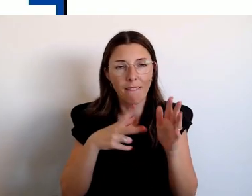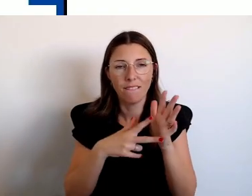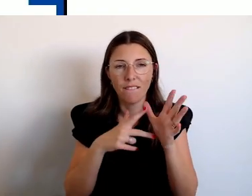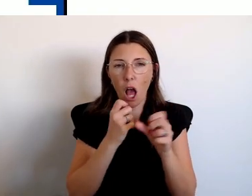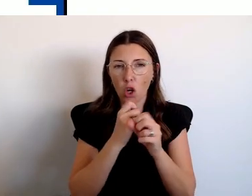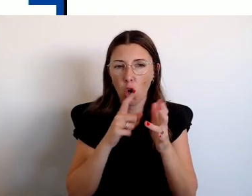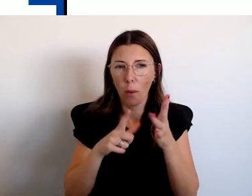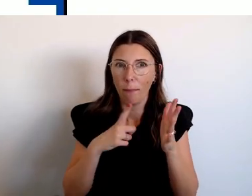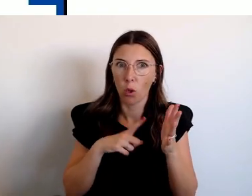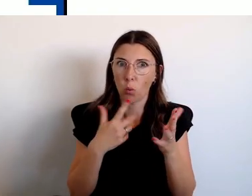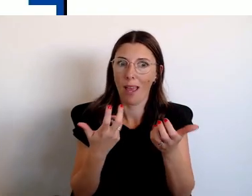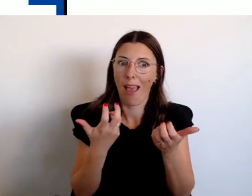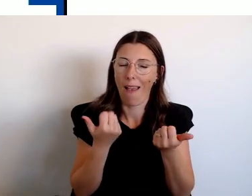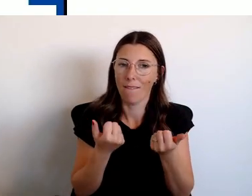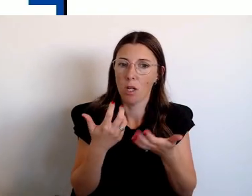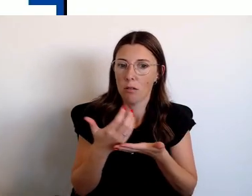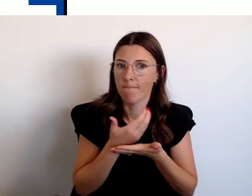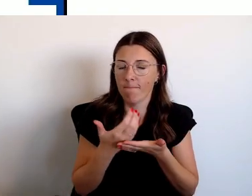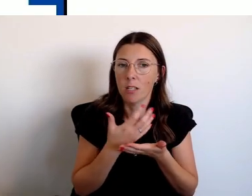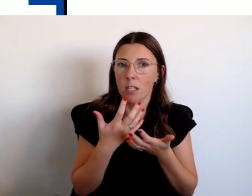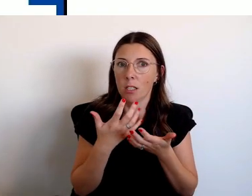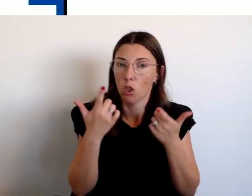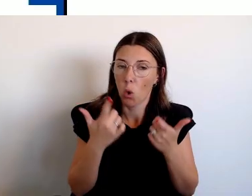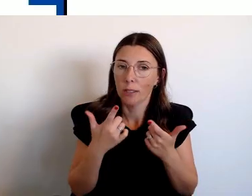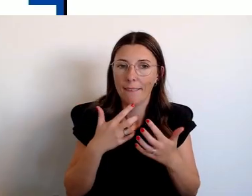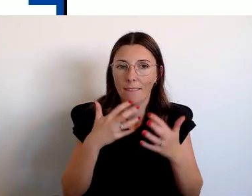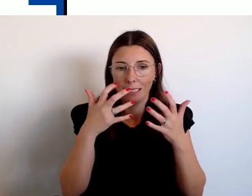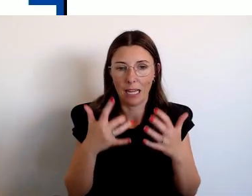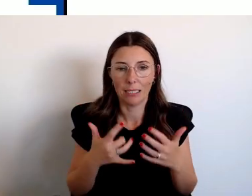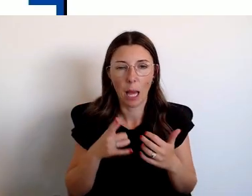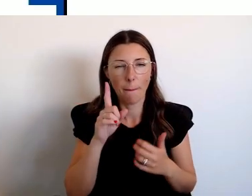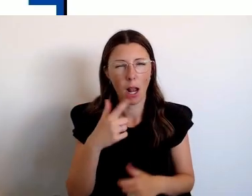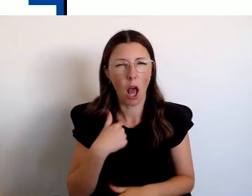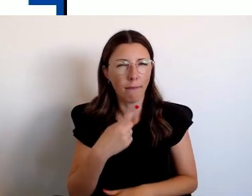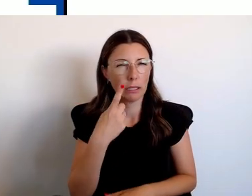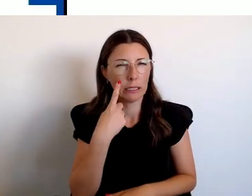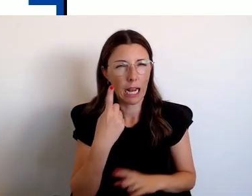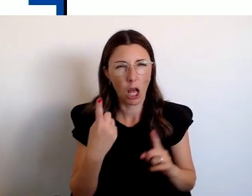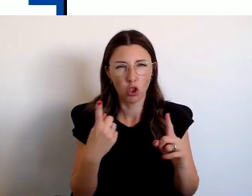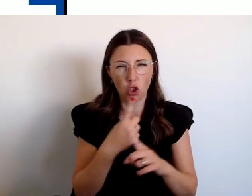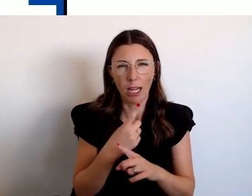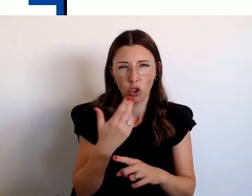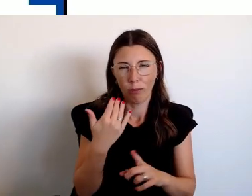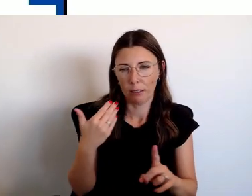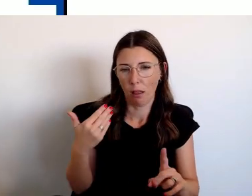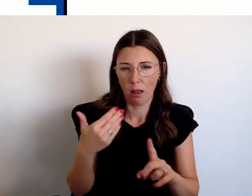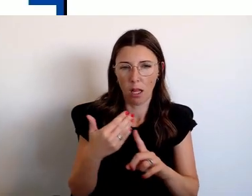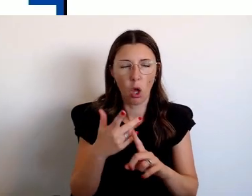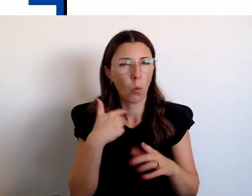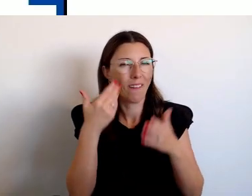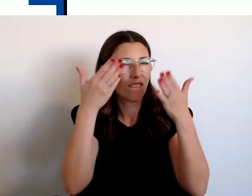But the real shift that I've seen over the last 12 to 24 months is we've really focused on an uplift in our data